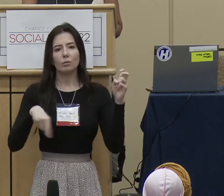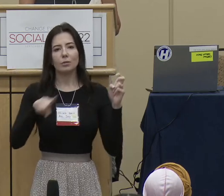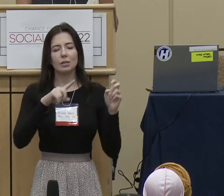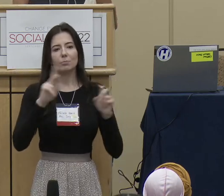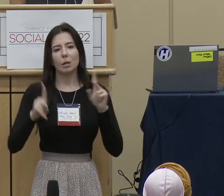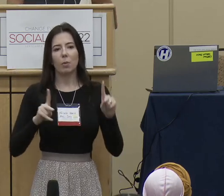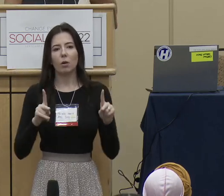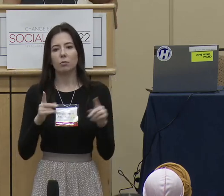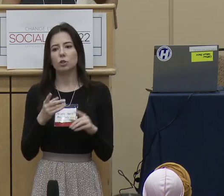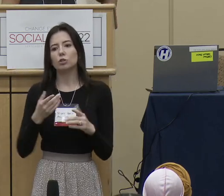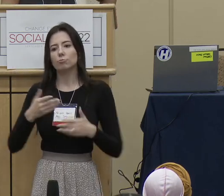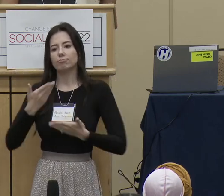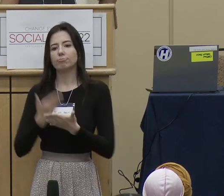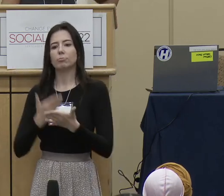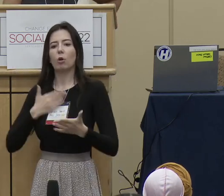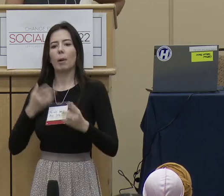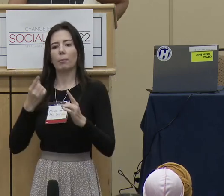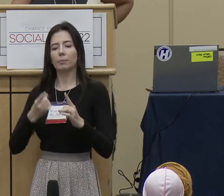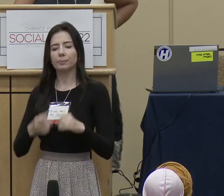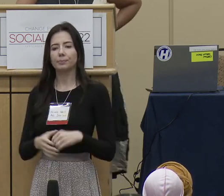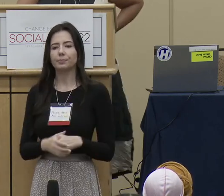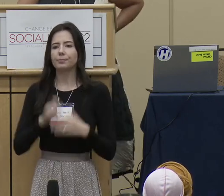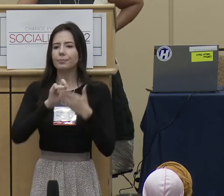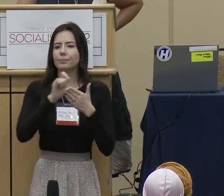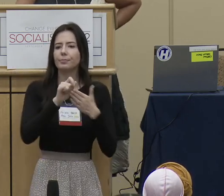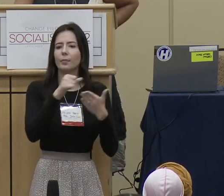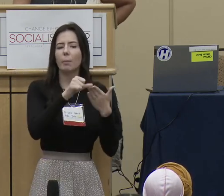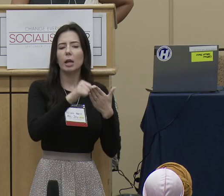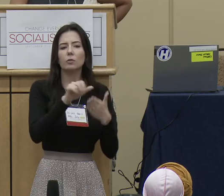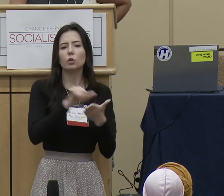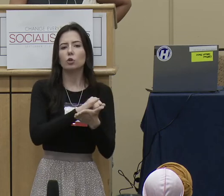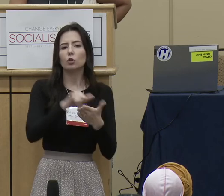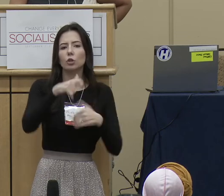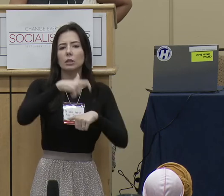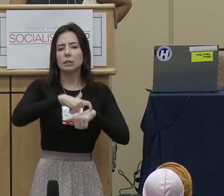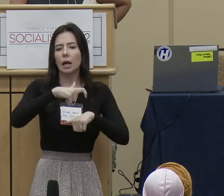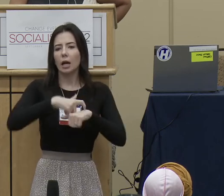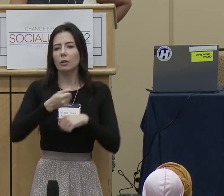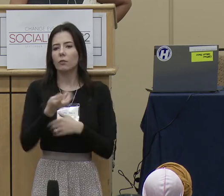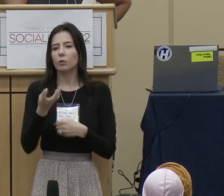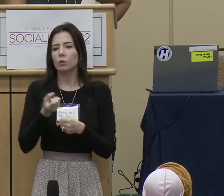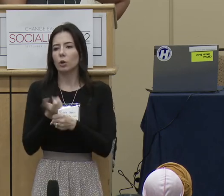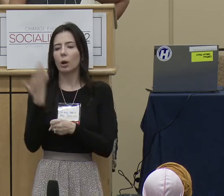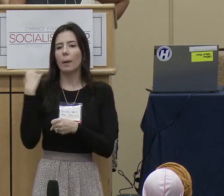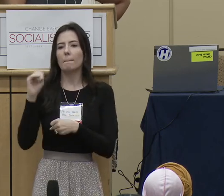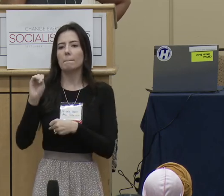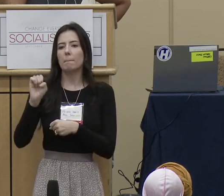guys, but I will quote a couple of them just to prove the point